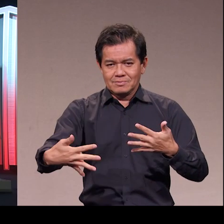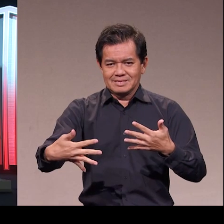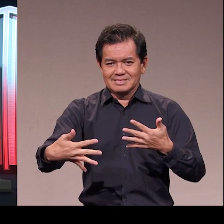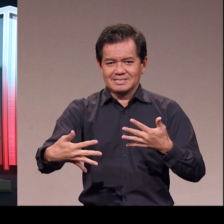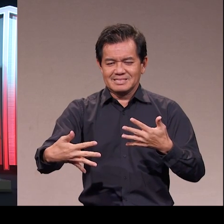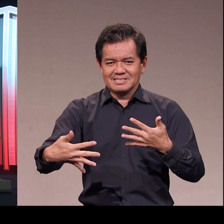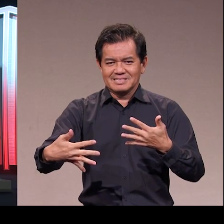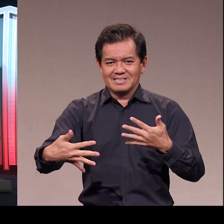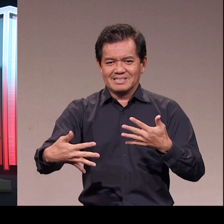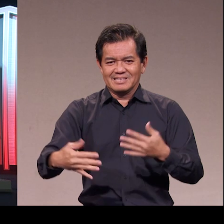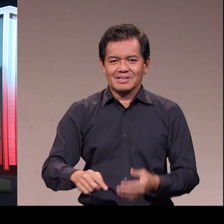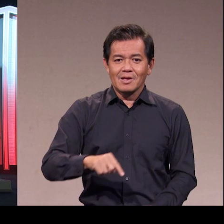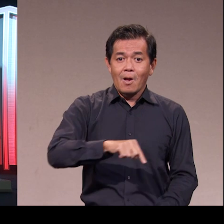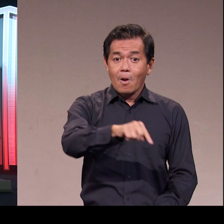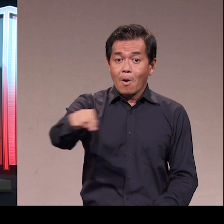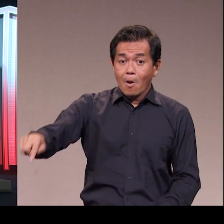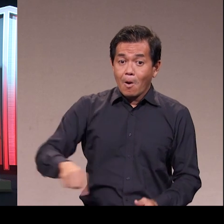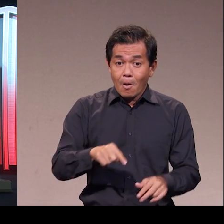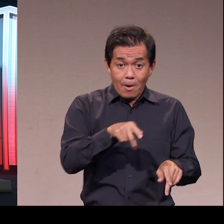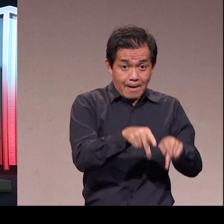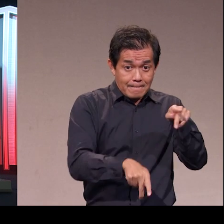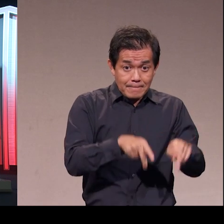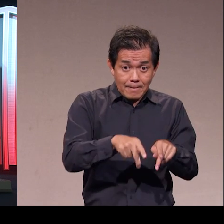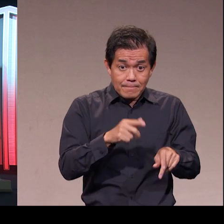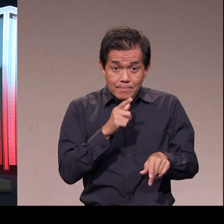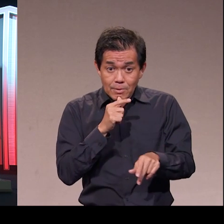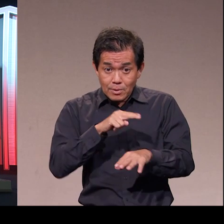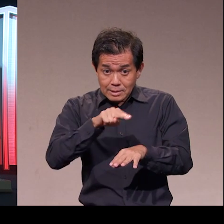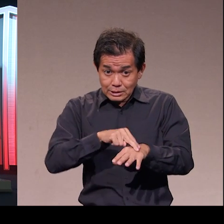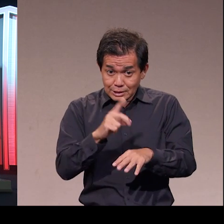the National Day Parade this year were JJ Lin, Stefanie Sun, and Kit Chan.